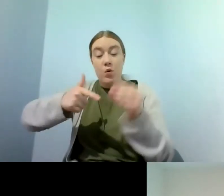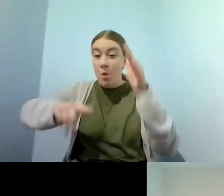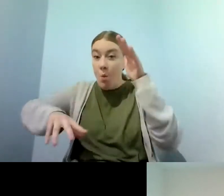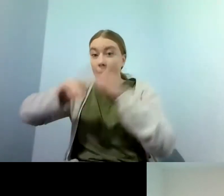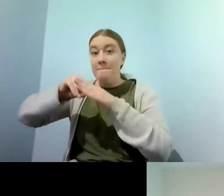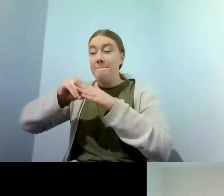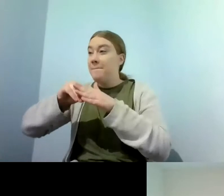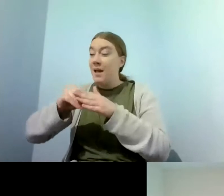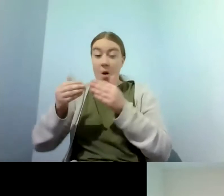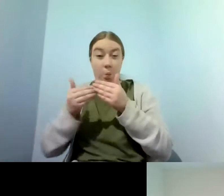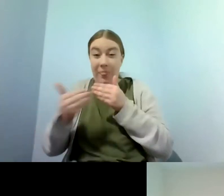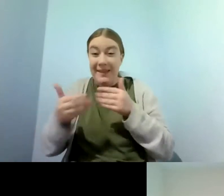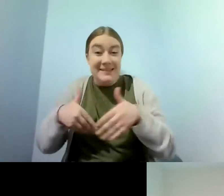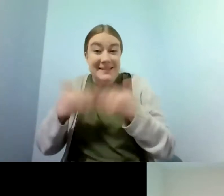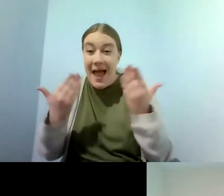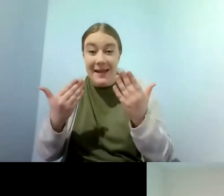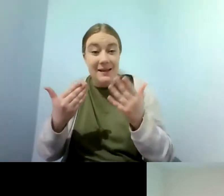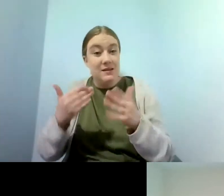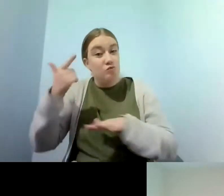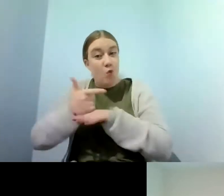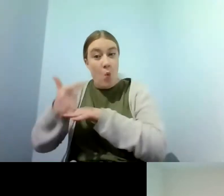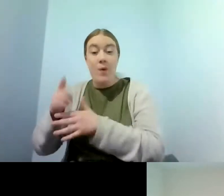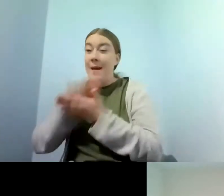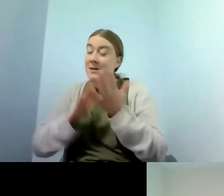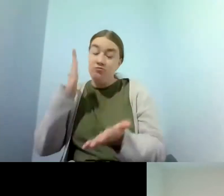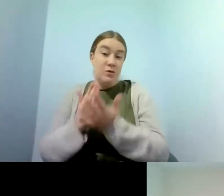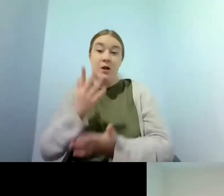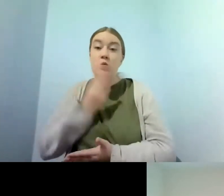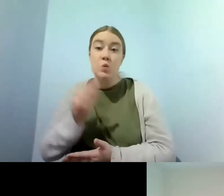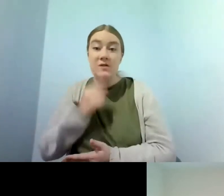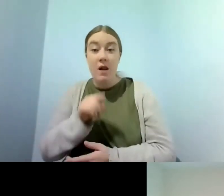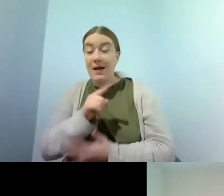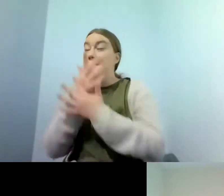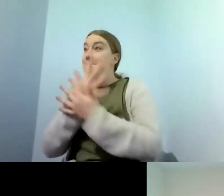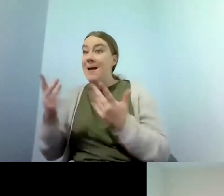of it being recorded so it's really really useful to have as many people as possible